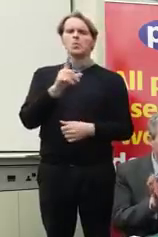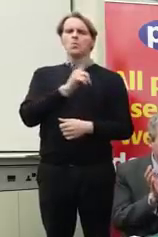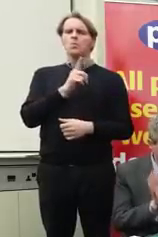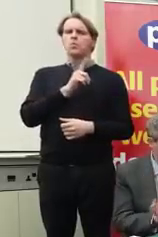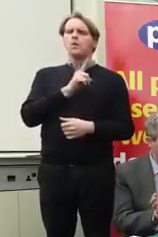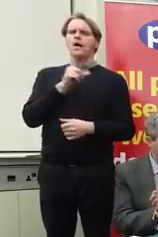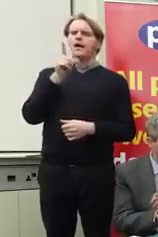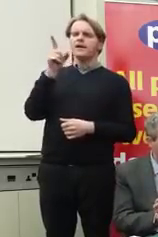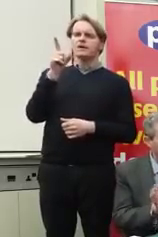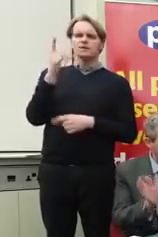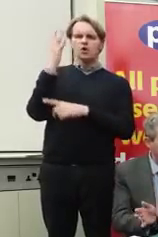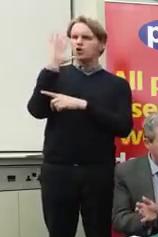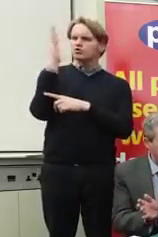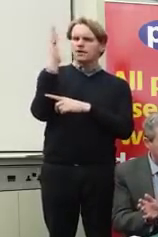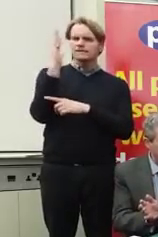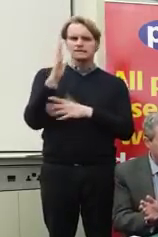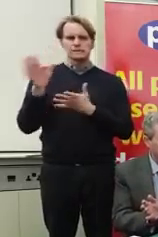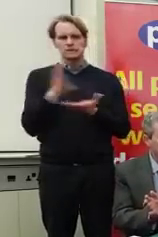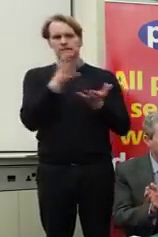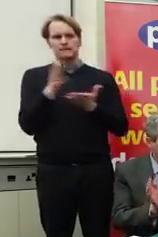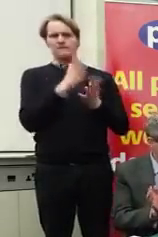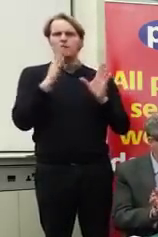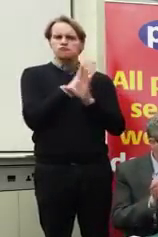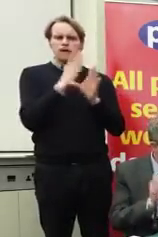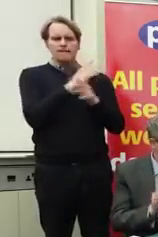obsessed with putting all this in the private sector when actually the public